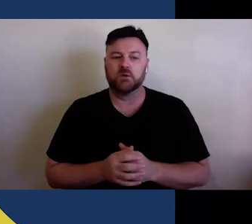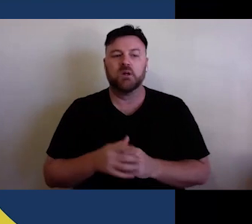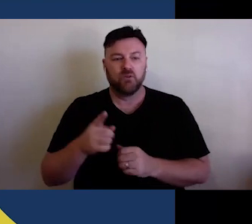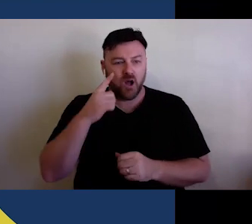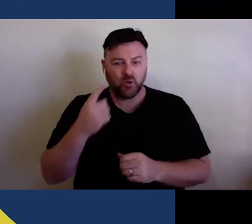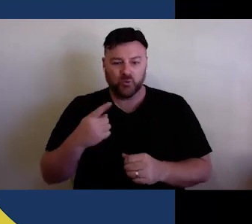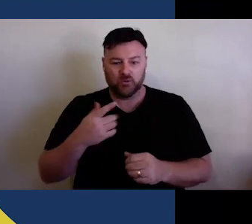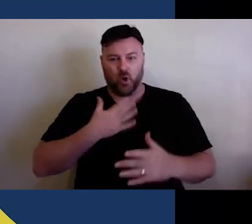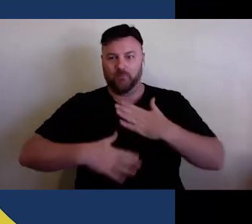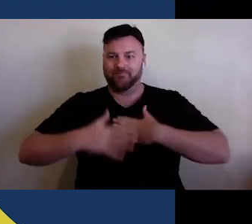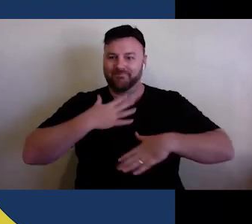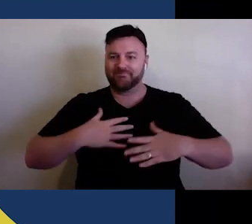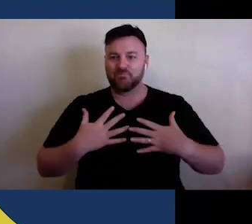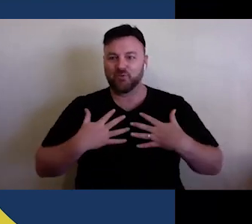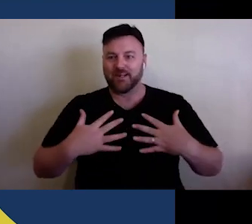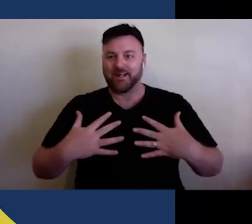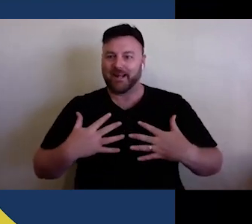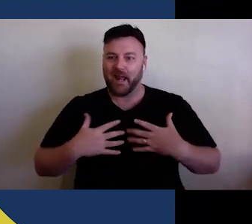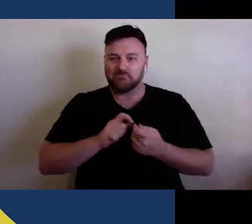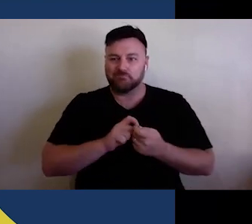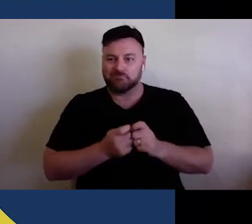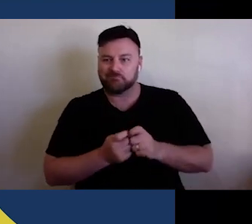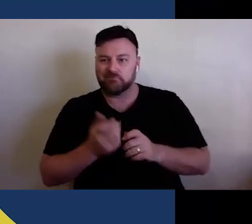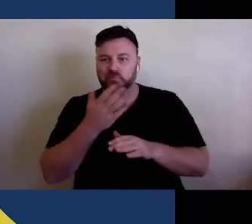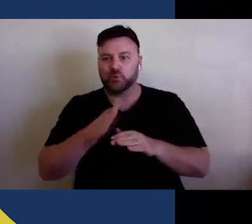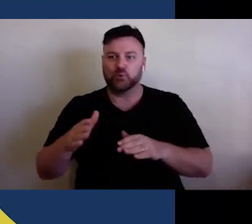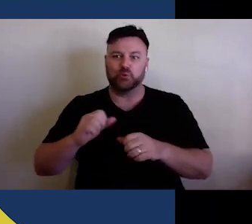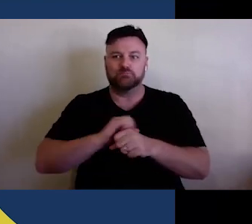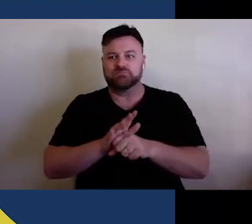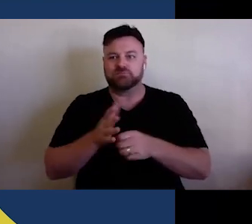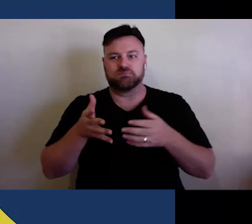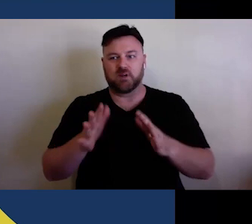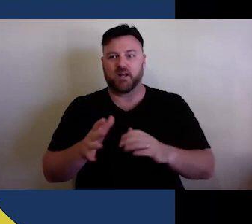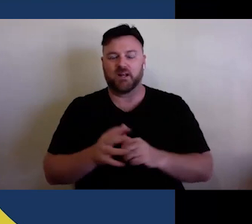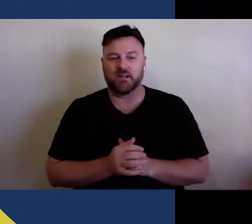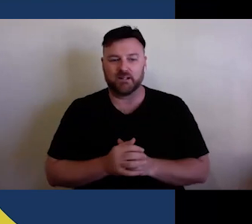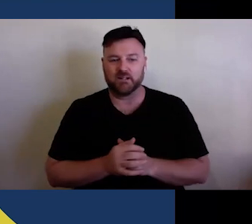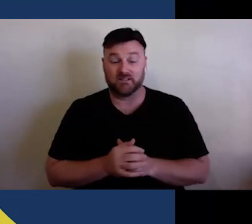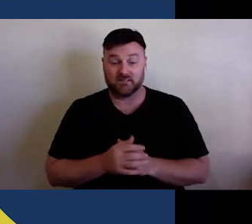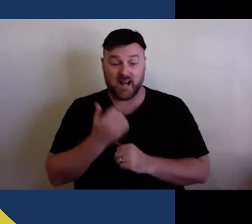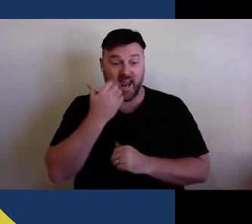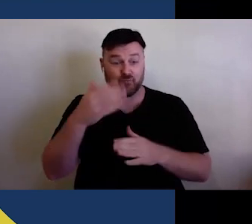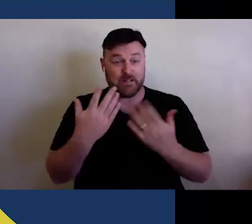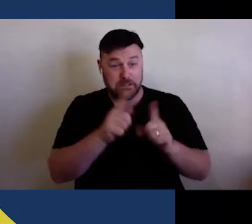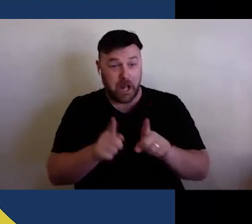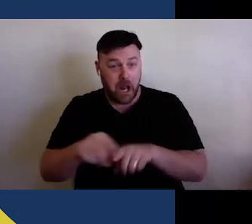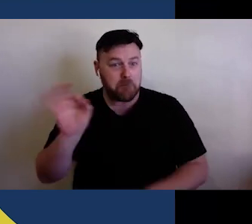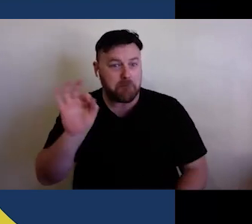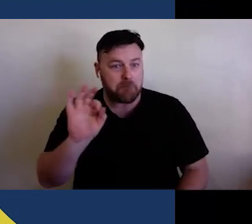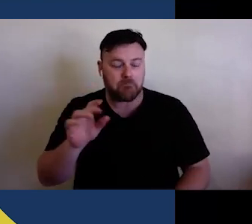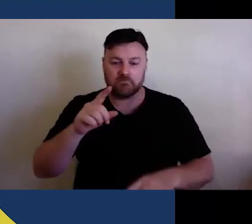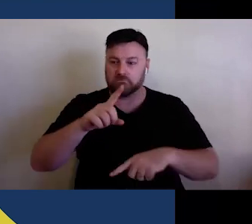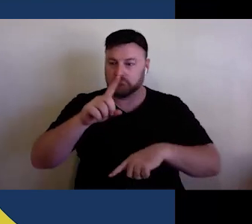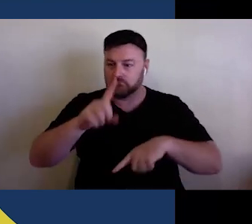of change. Every day is different. We encourage you to be kind to